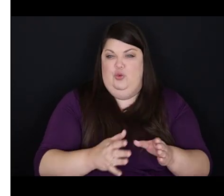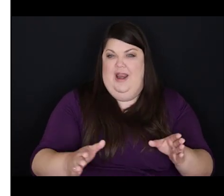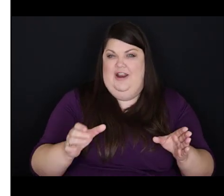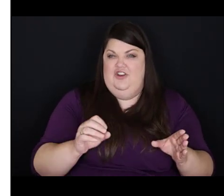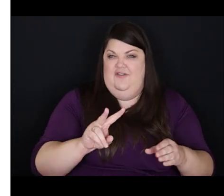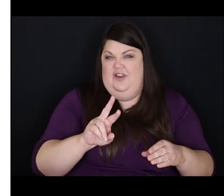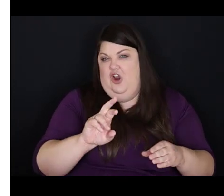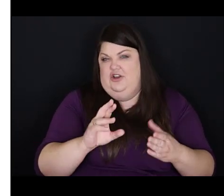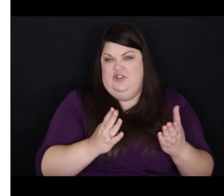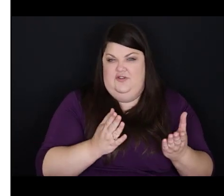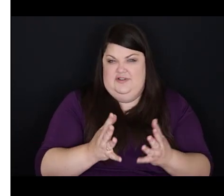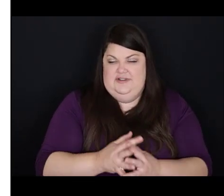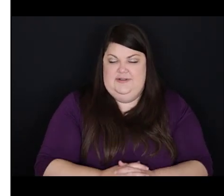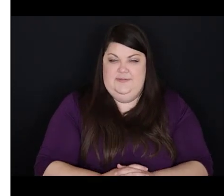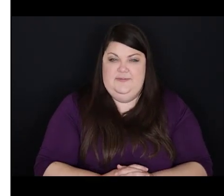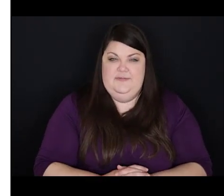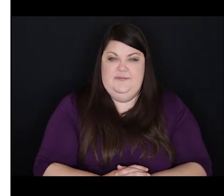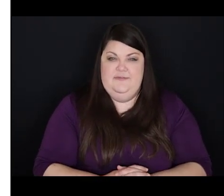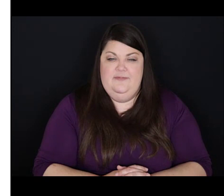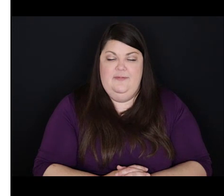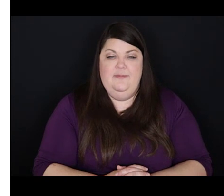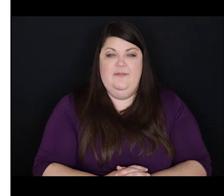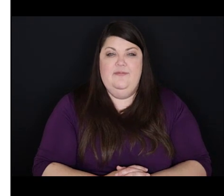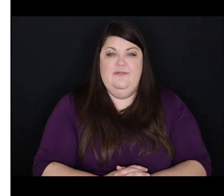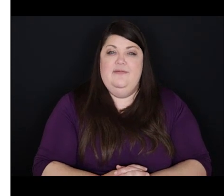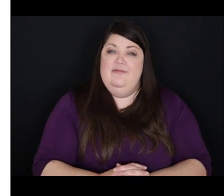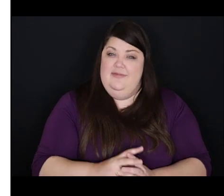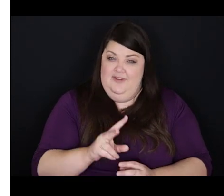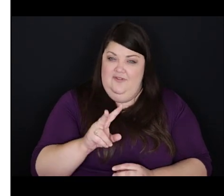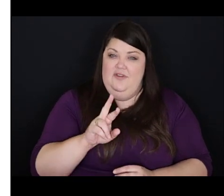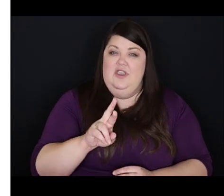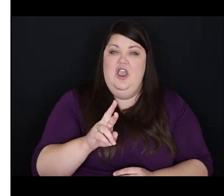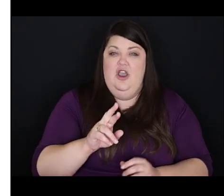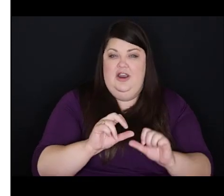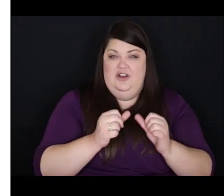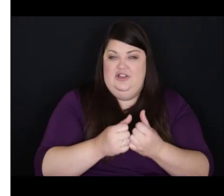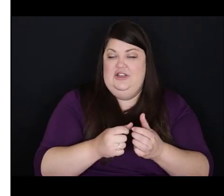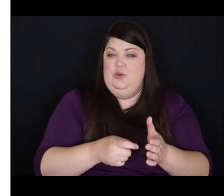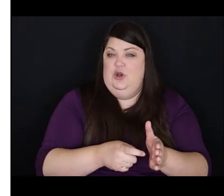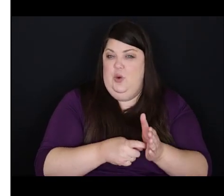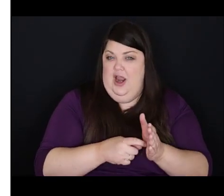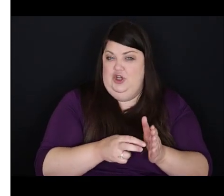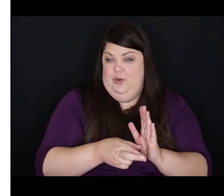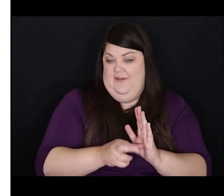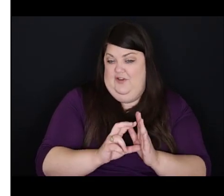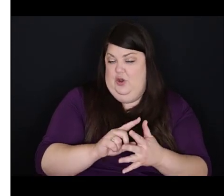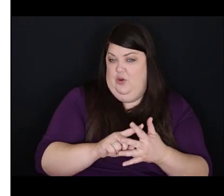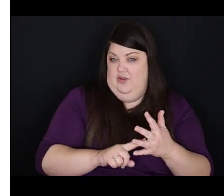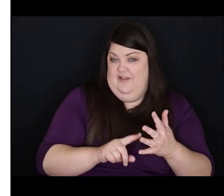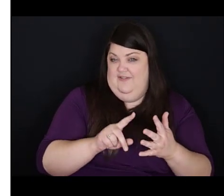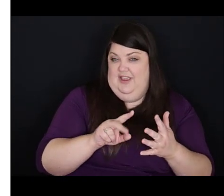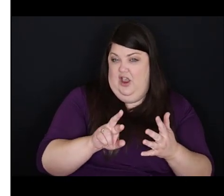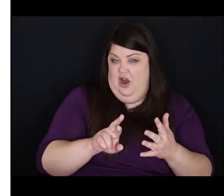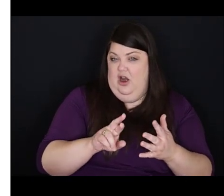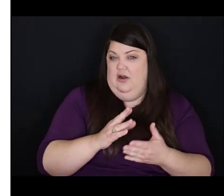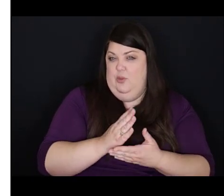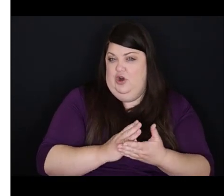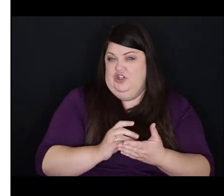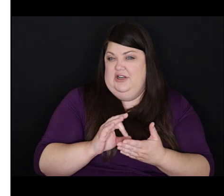VR agencies are required to review the VR services portion of Assurances to verify